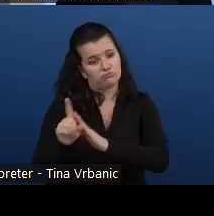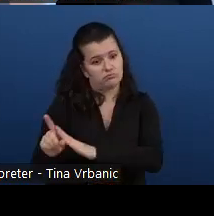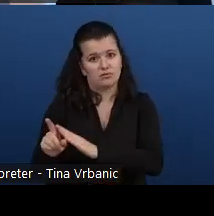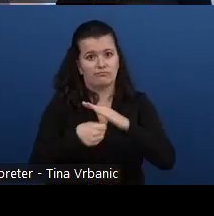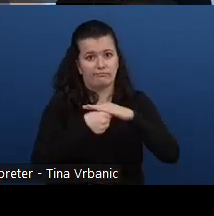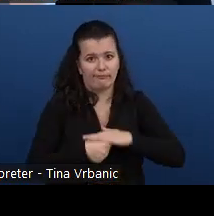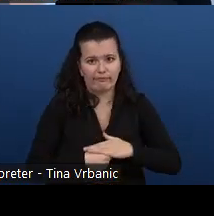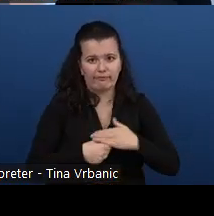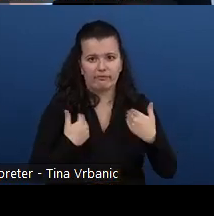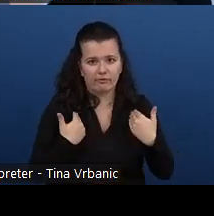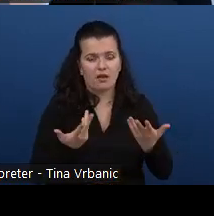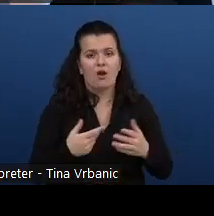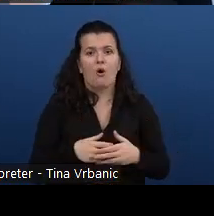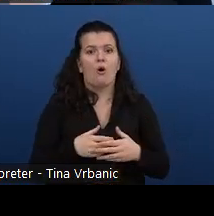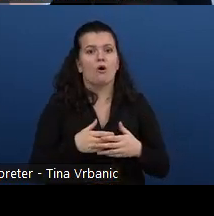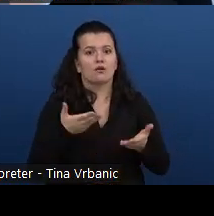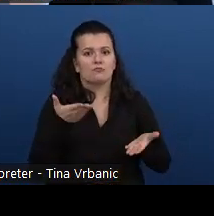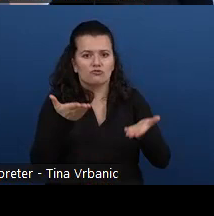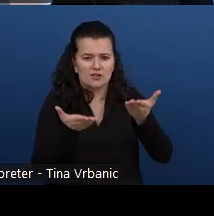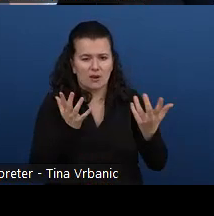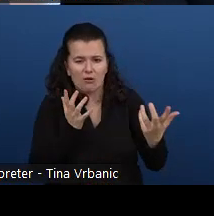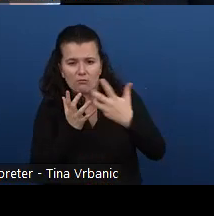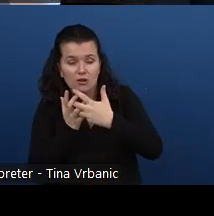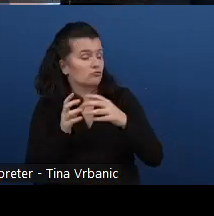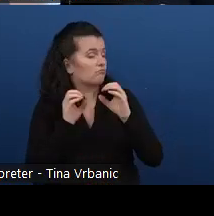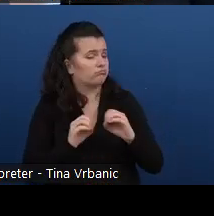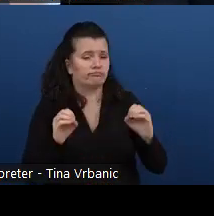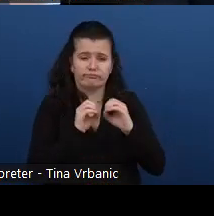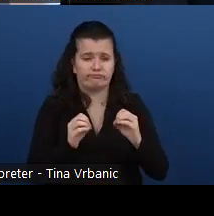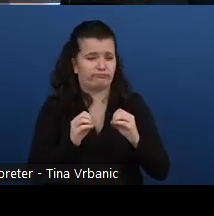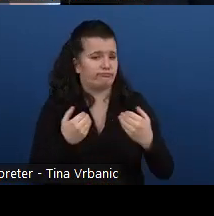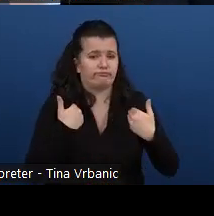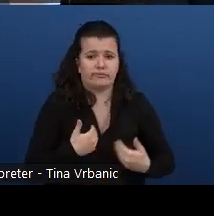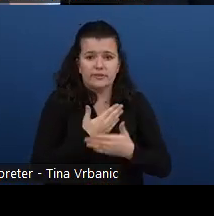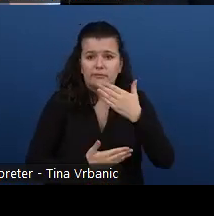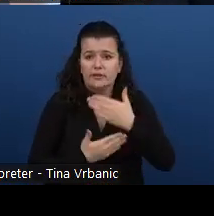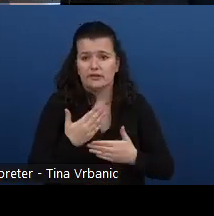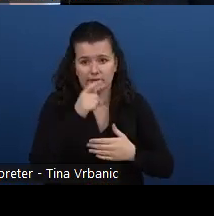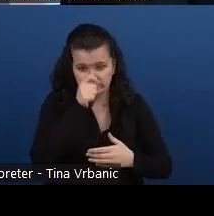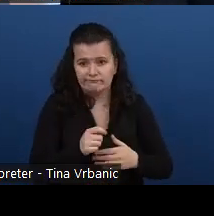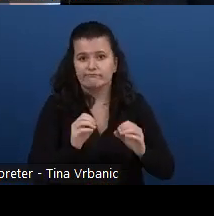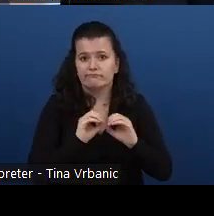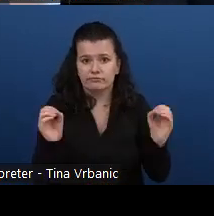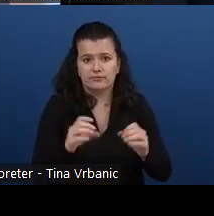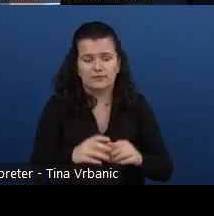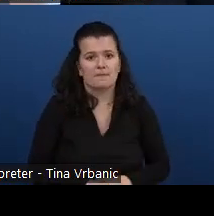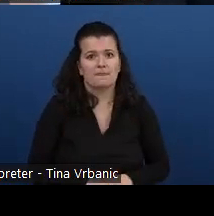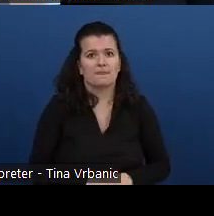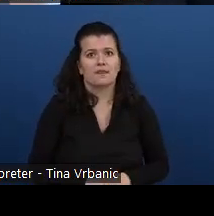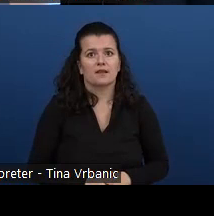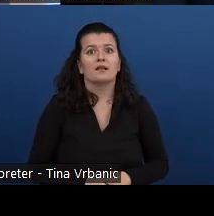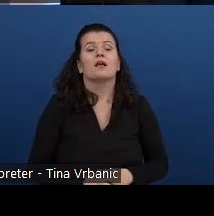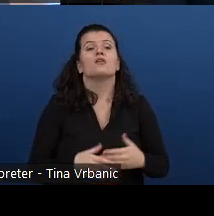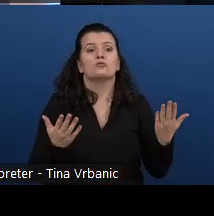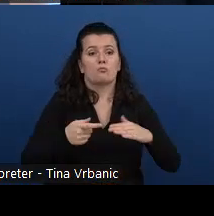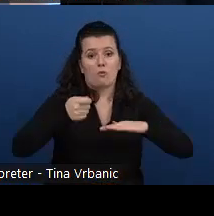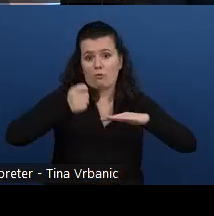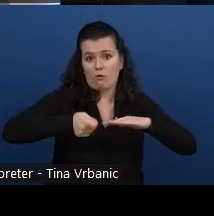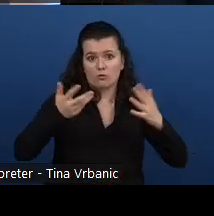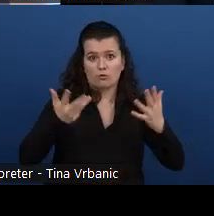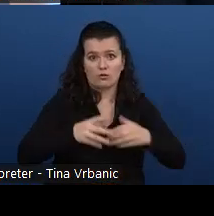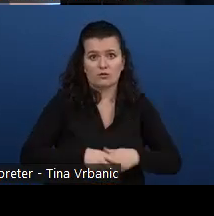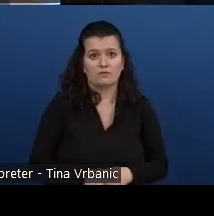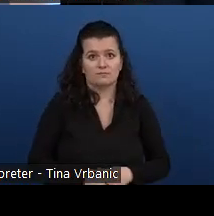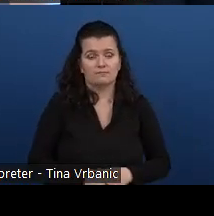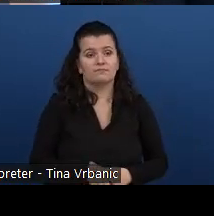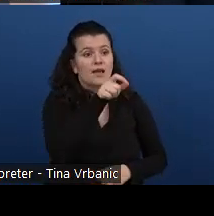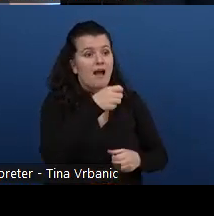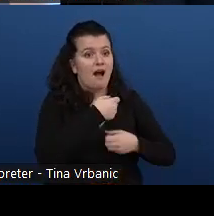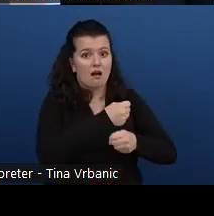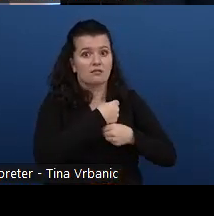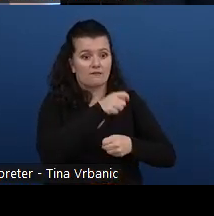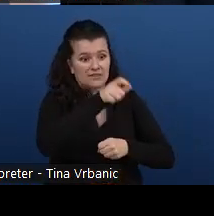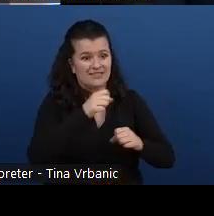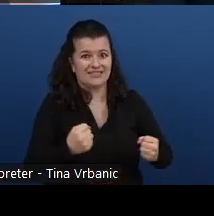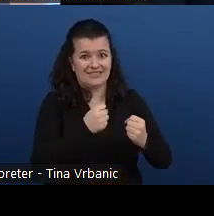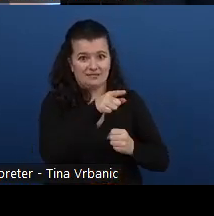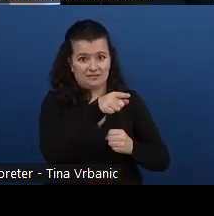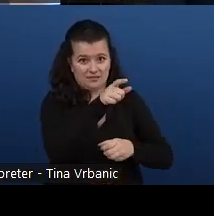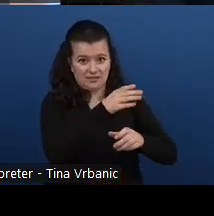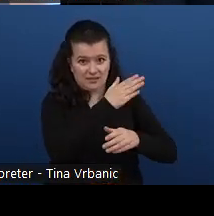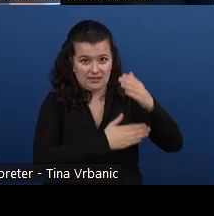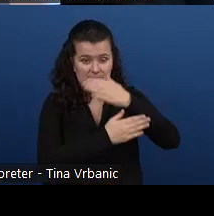The courts gave suspended prison sentences to these disabled activists who had blocked